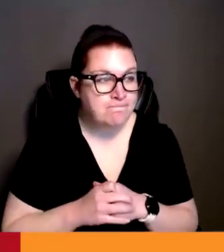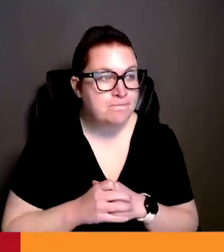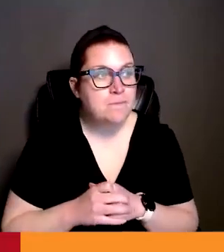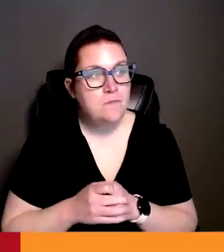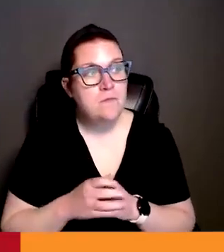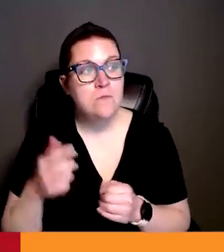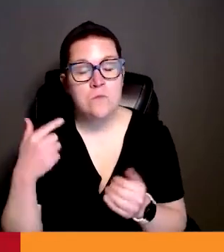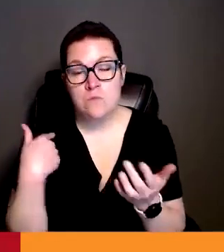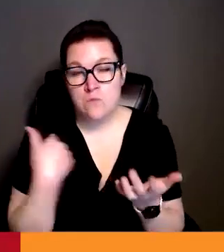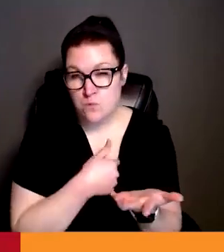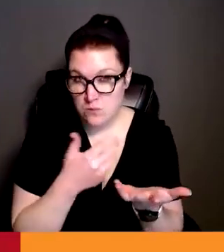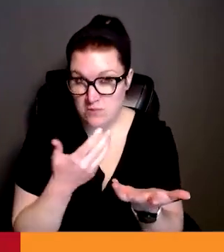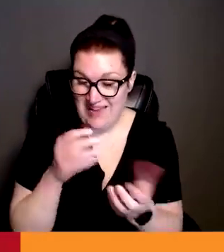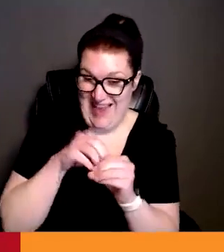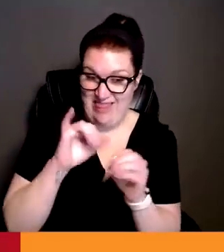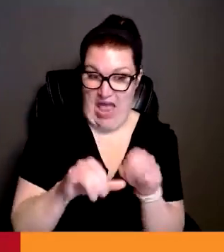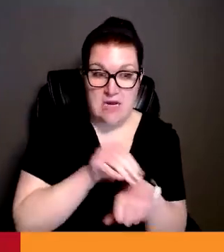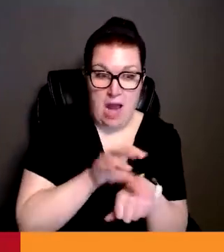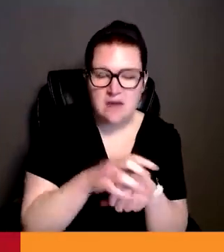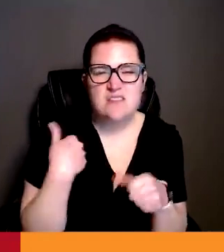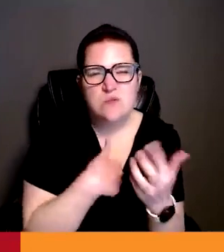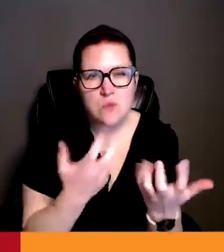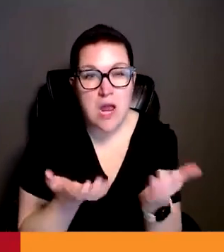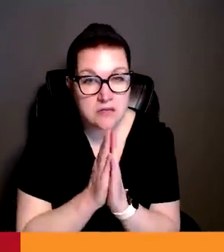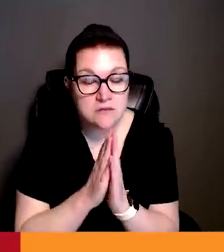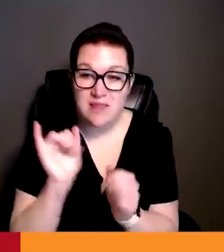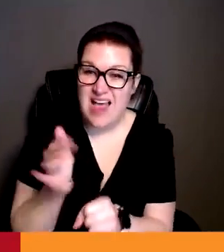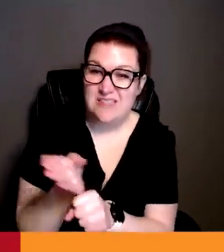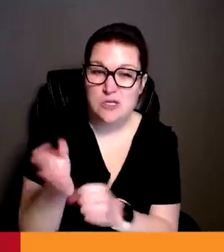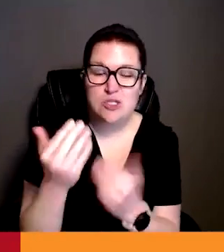and in the guidance, is keeping the submission to 15 pages.